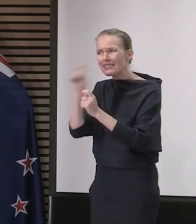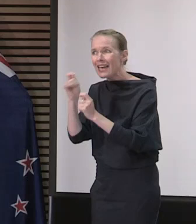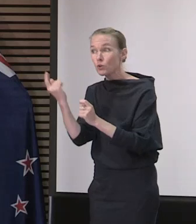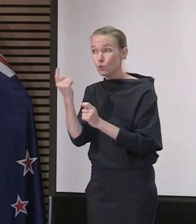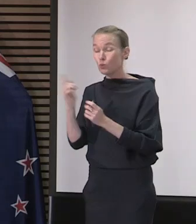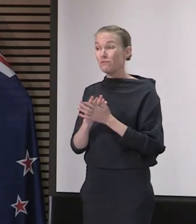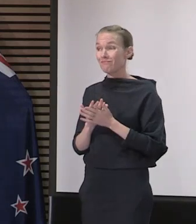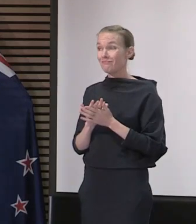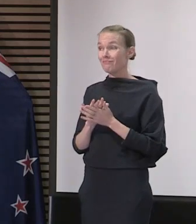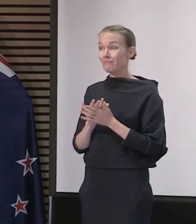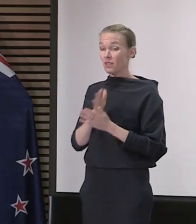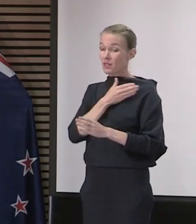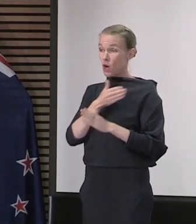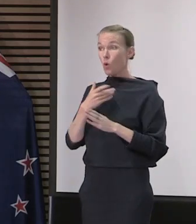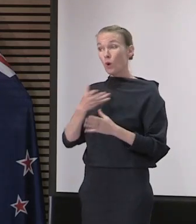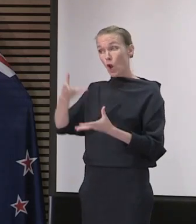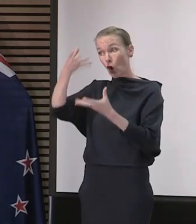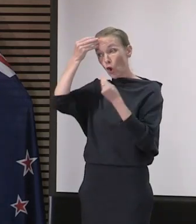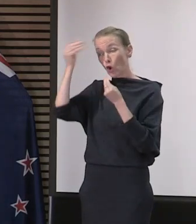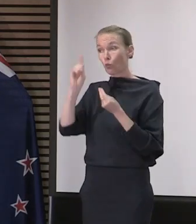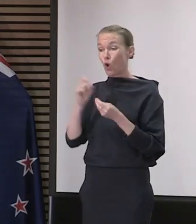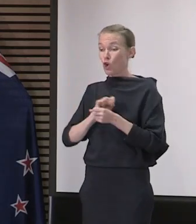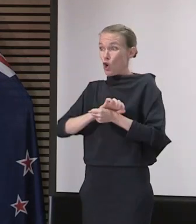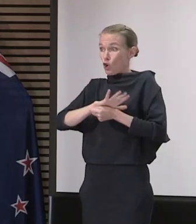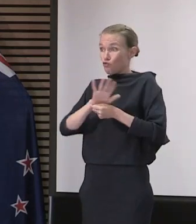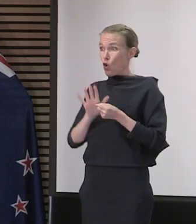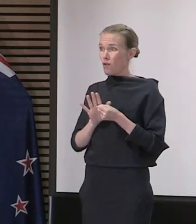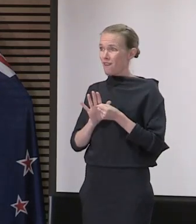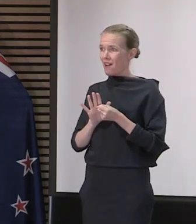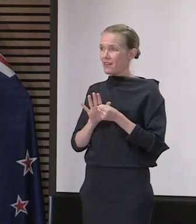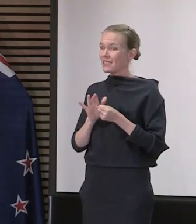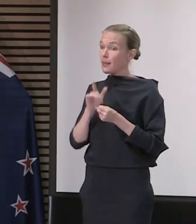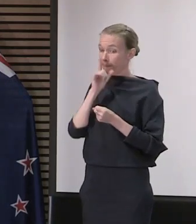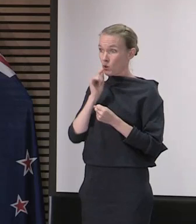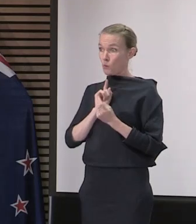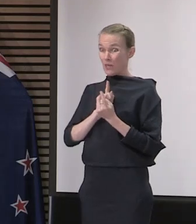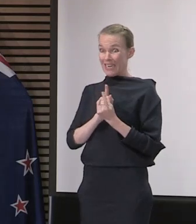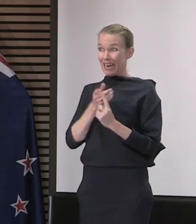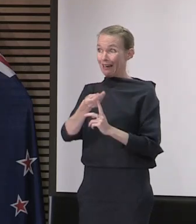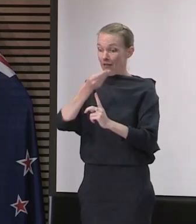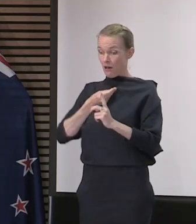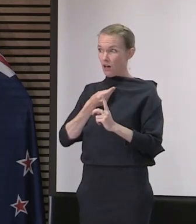in healthcare settings as well. So reflecting on the incubation period of this